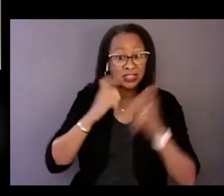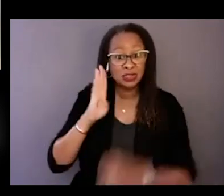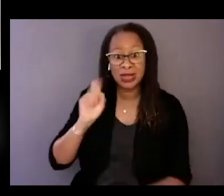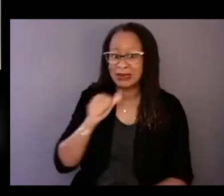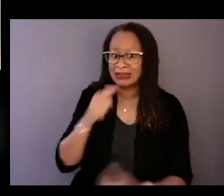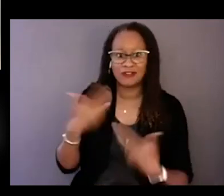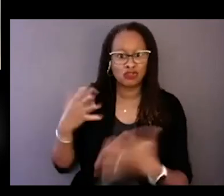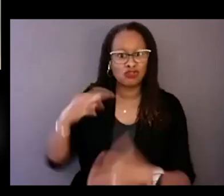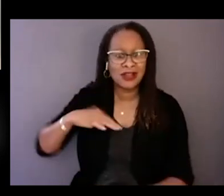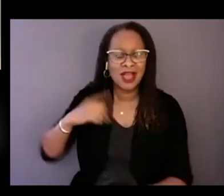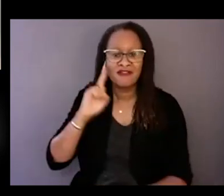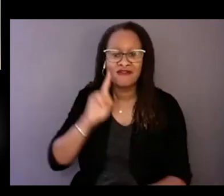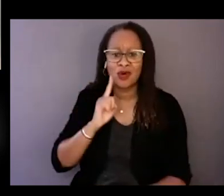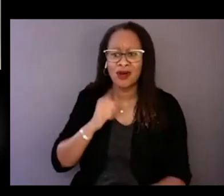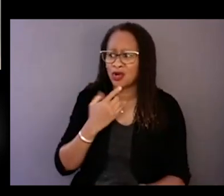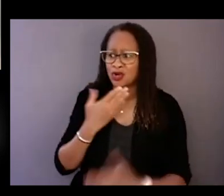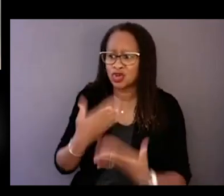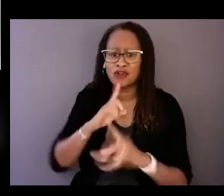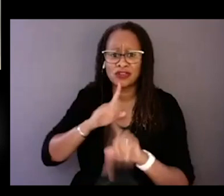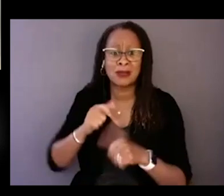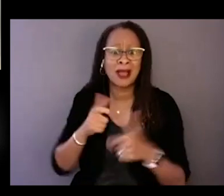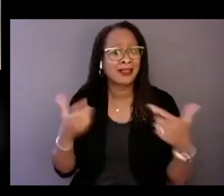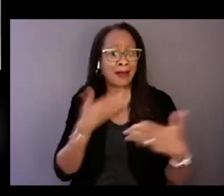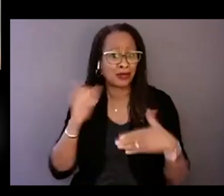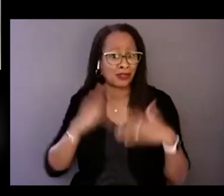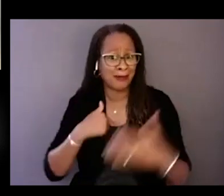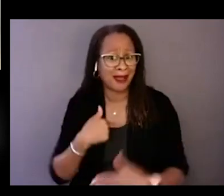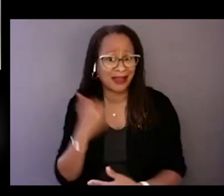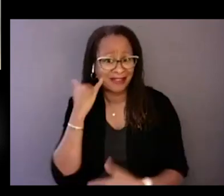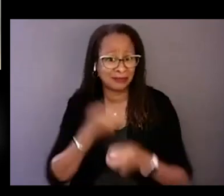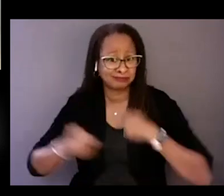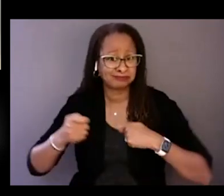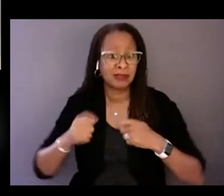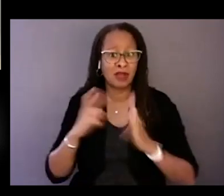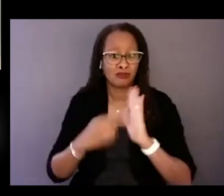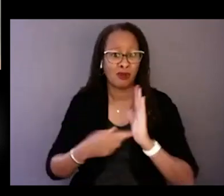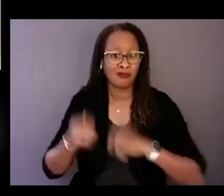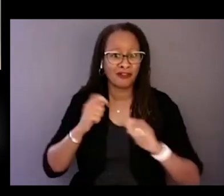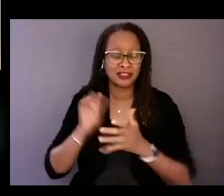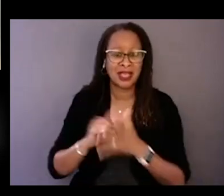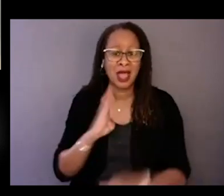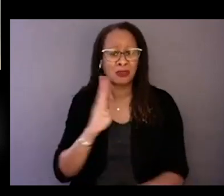for how good her responses are. Much better than mine would have been if someone said that to me. Britney says, that's horrible.